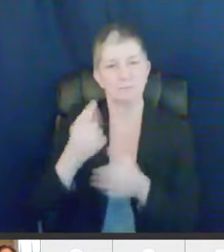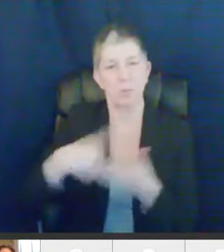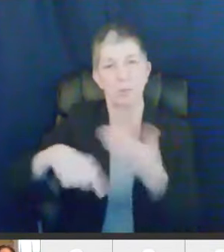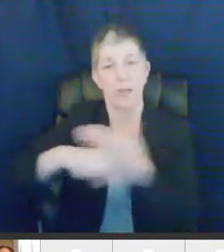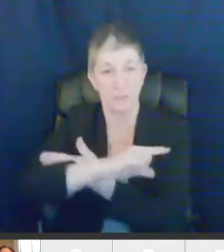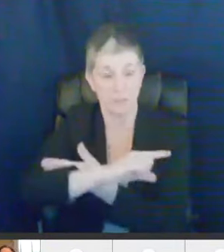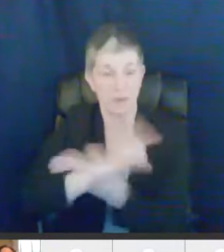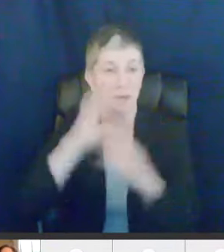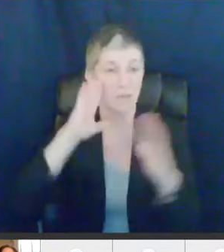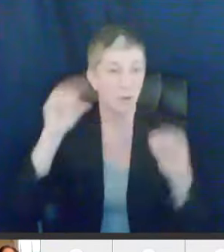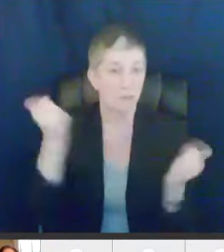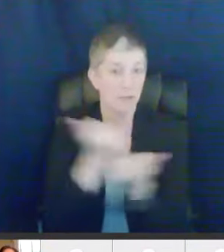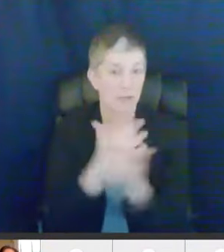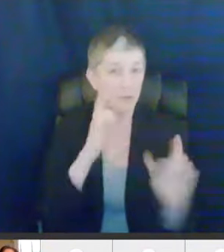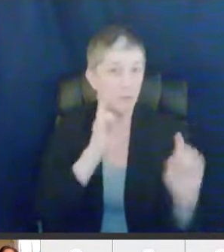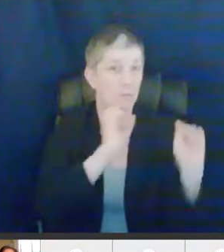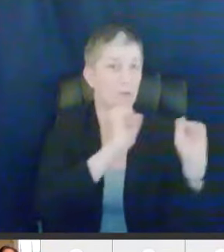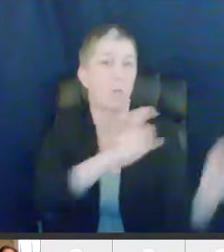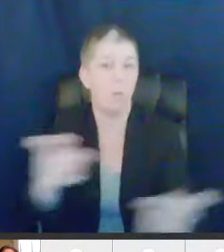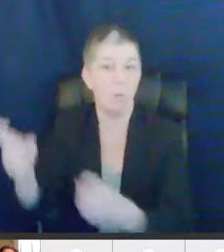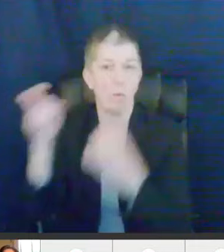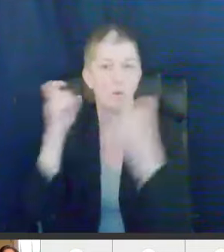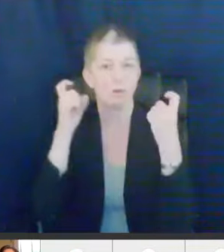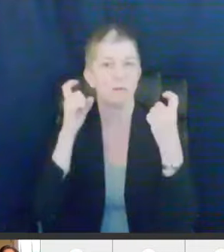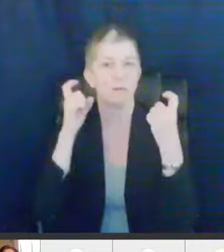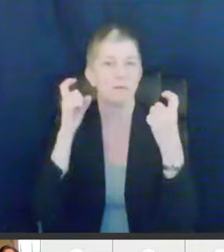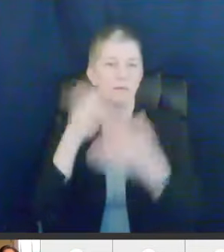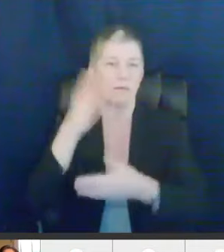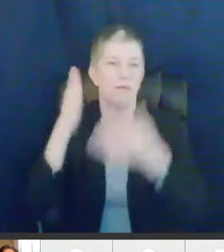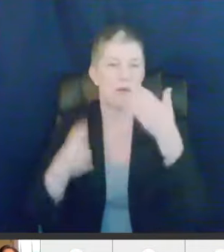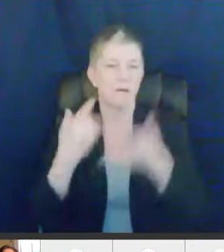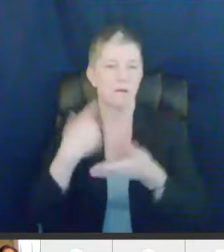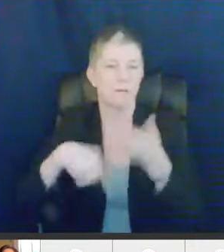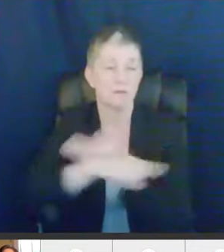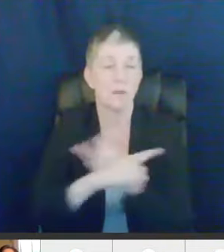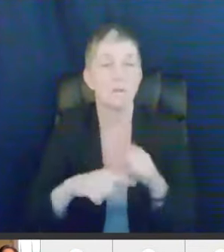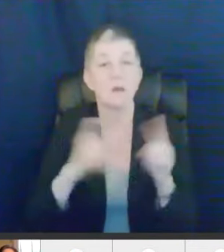everything awarded at the end of next week but if you would like to see a list